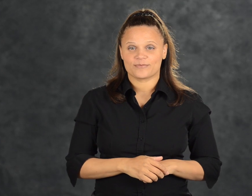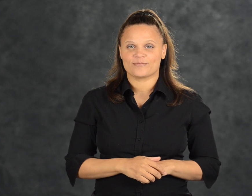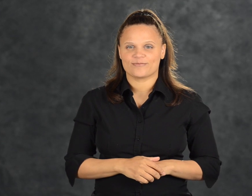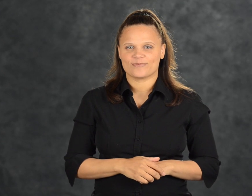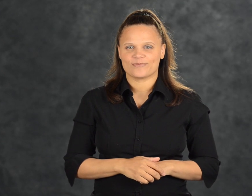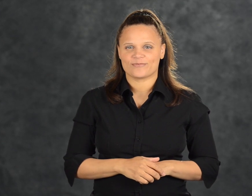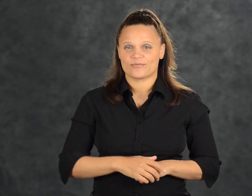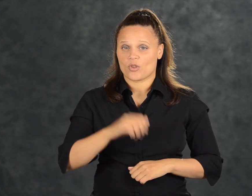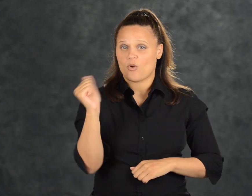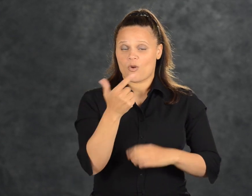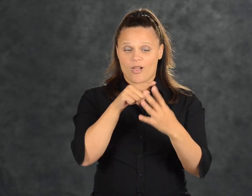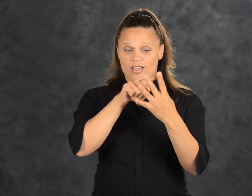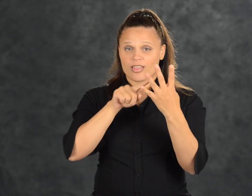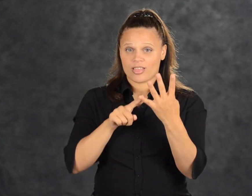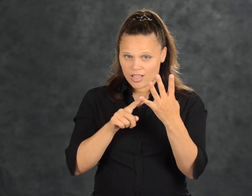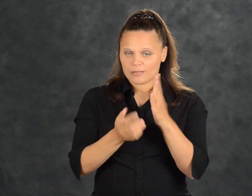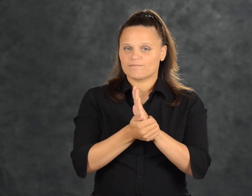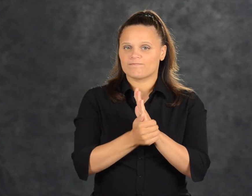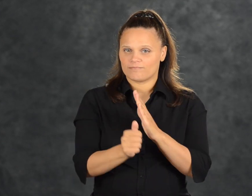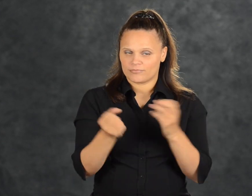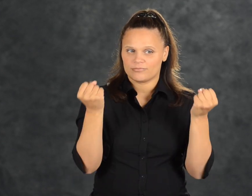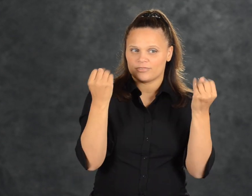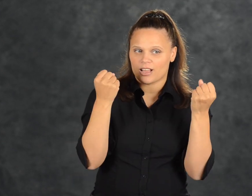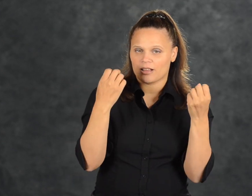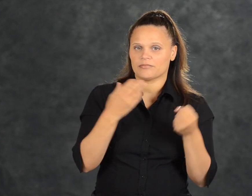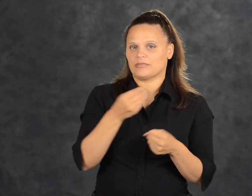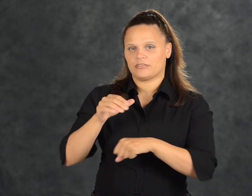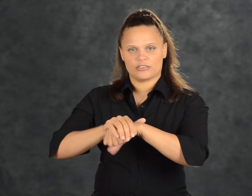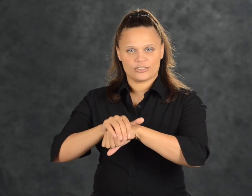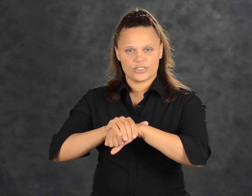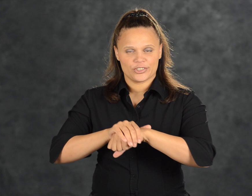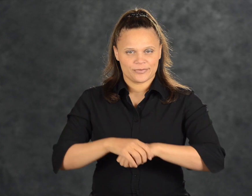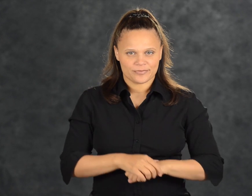All of the Children's Specialists are fluent in American Sign Language and English.